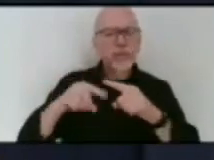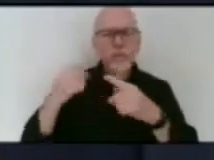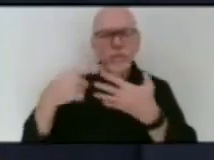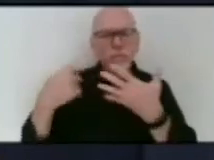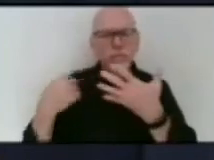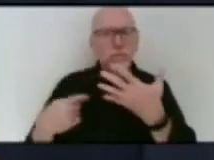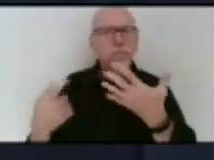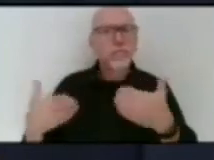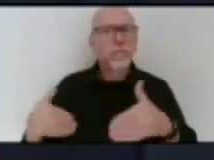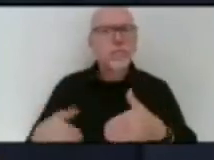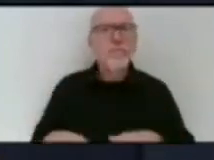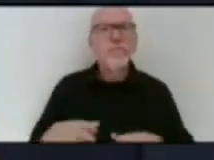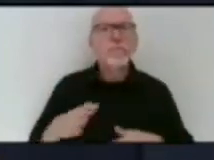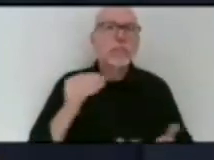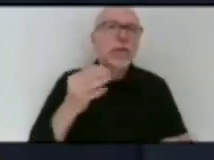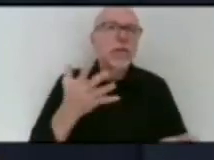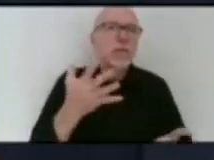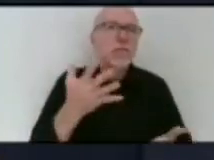and you've guessed it. Others have not